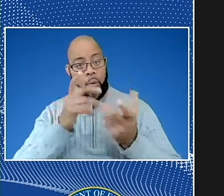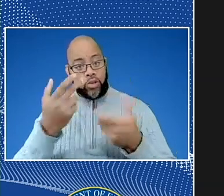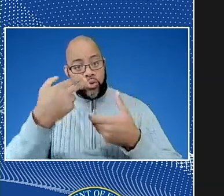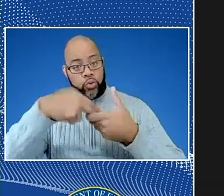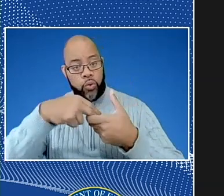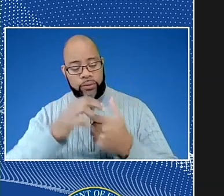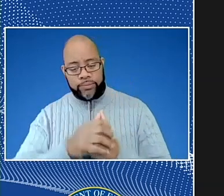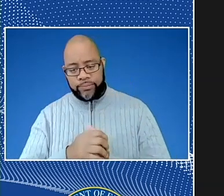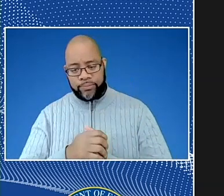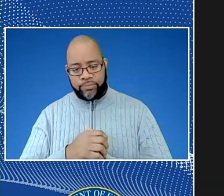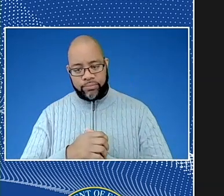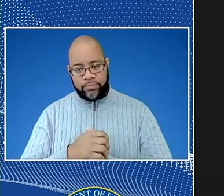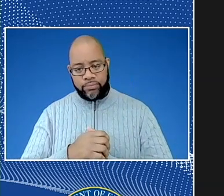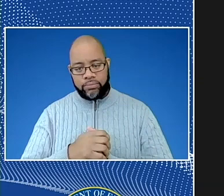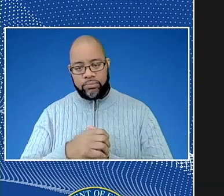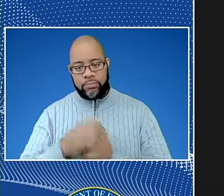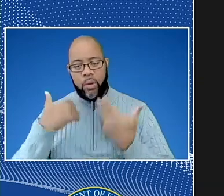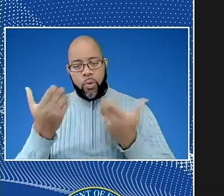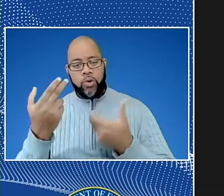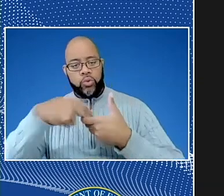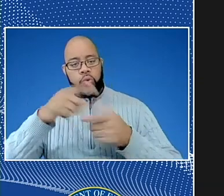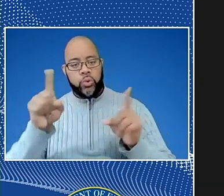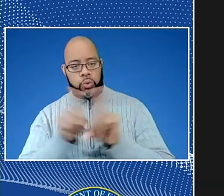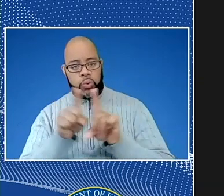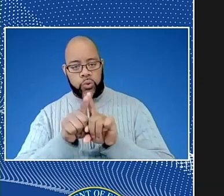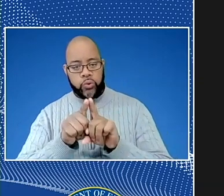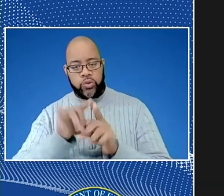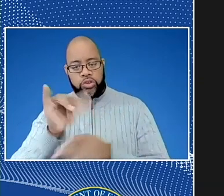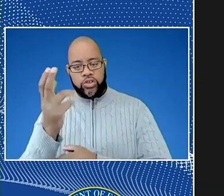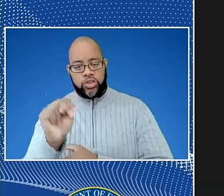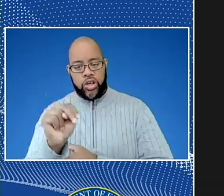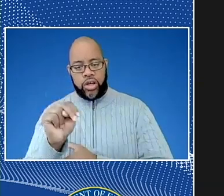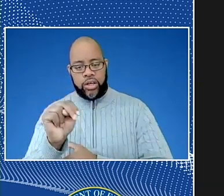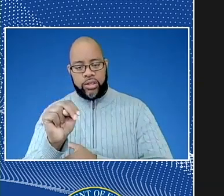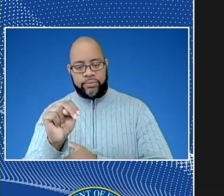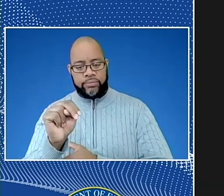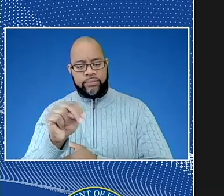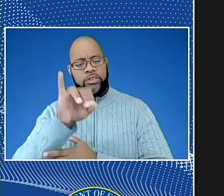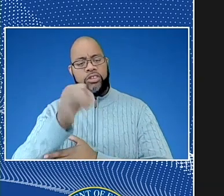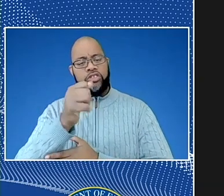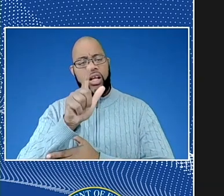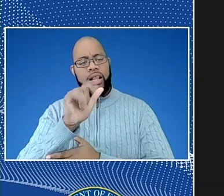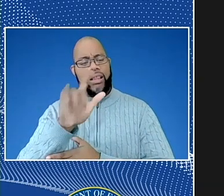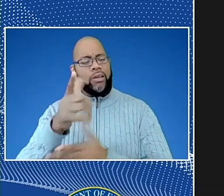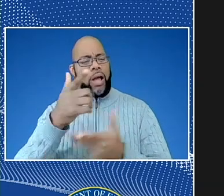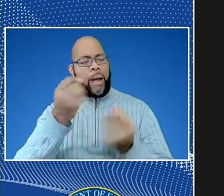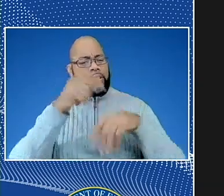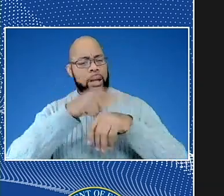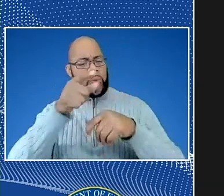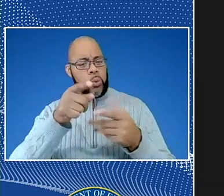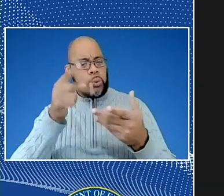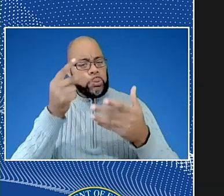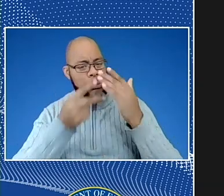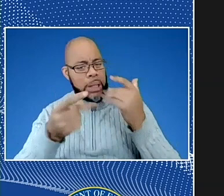Yeah, I'd like to join too. John Whitelaw. Jalil, about how much time do you predict this caucus to last?